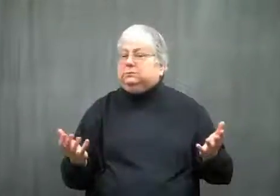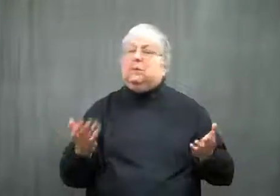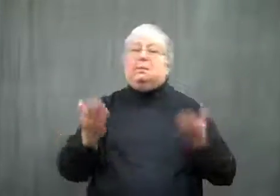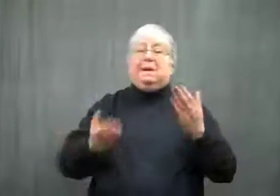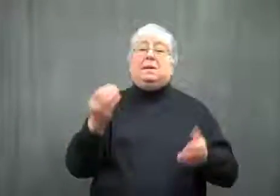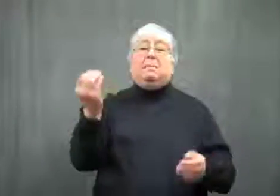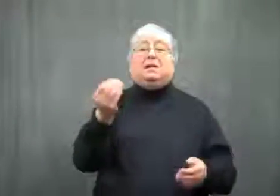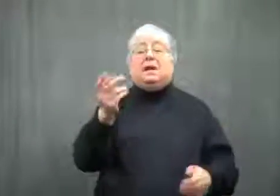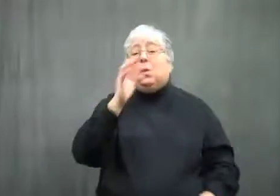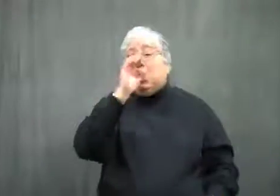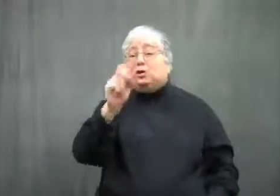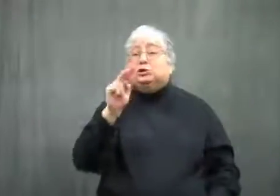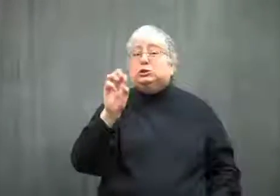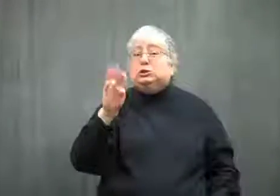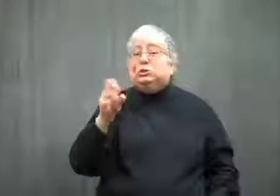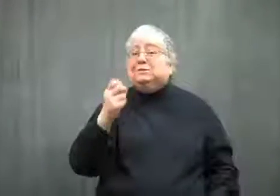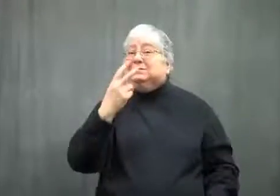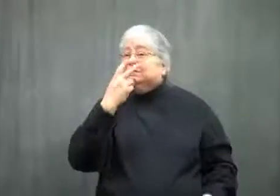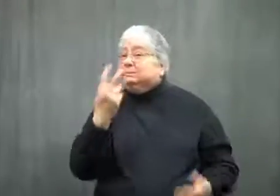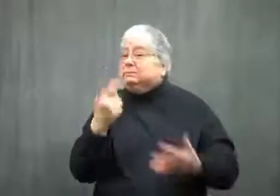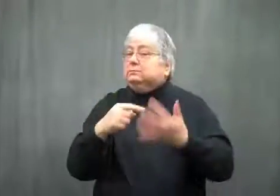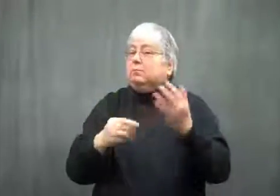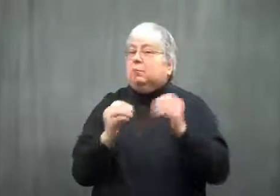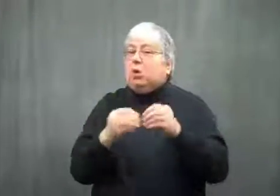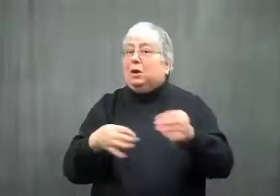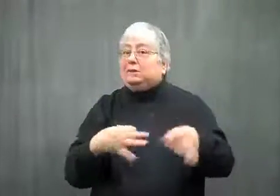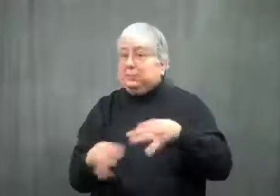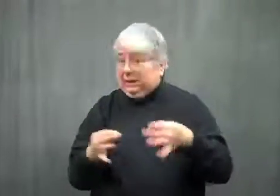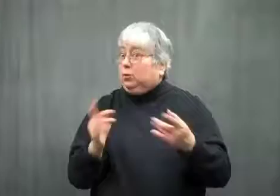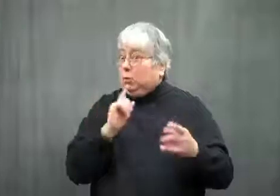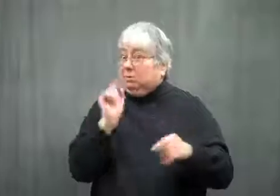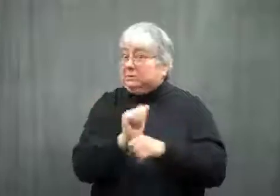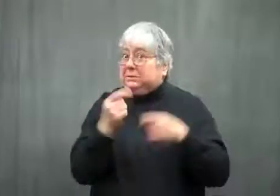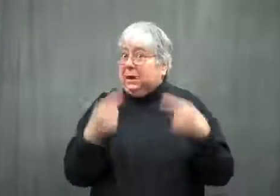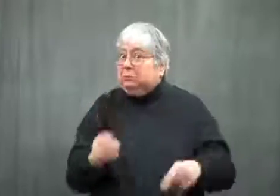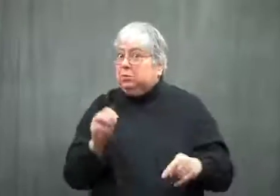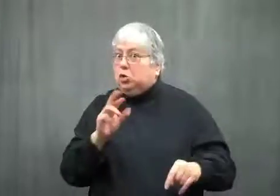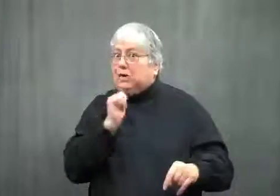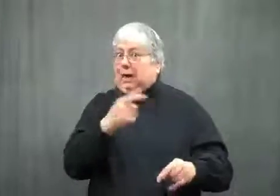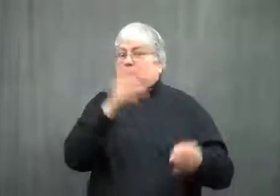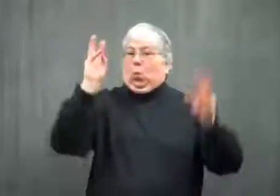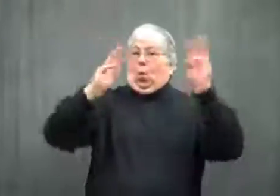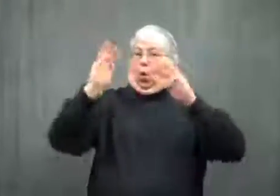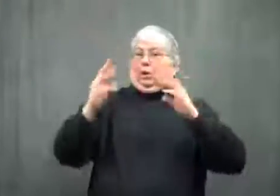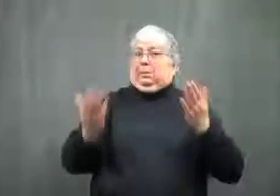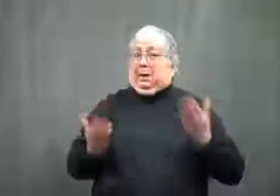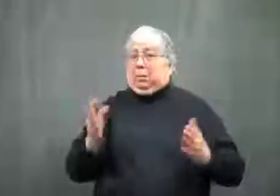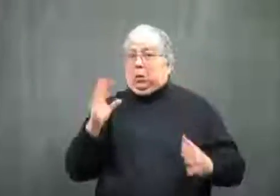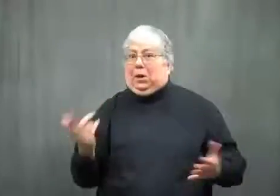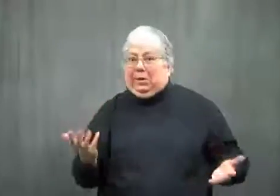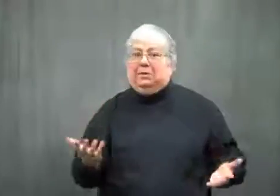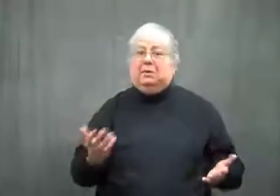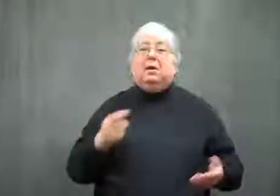Maybe on Monday's news we'll see if it did happen or not.